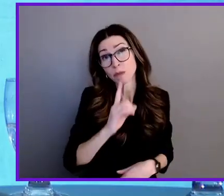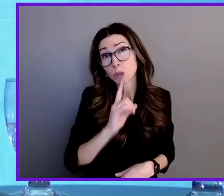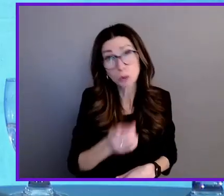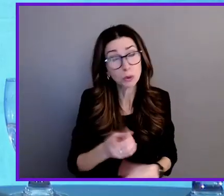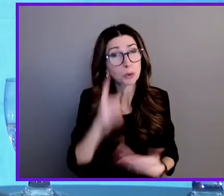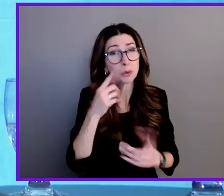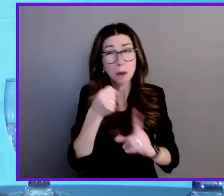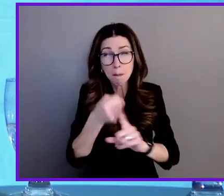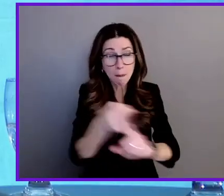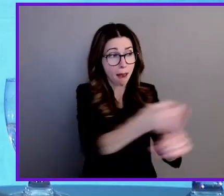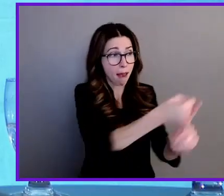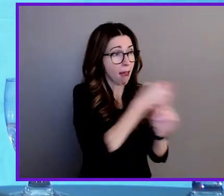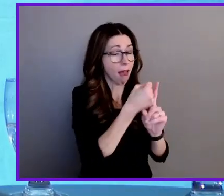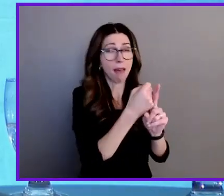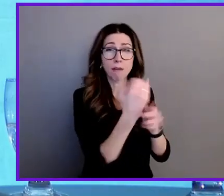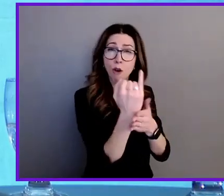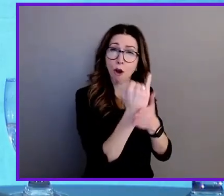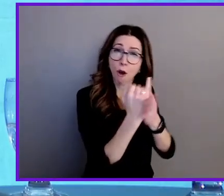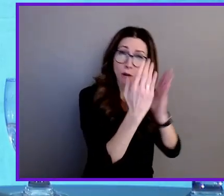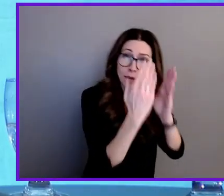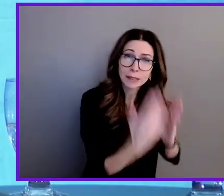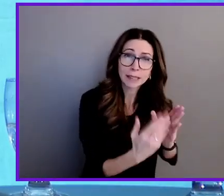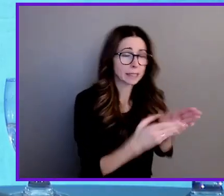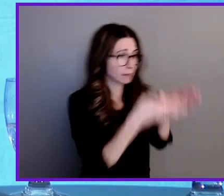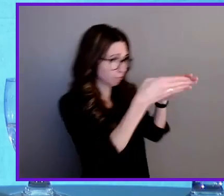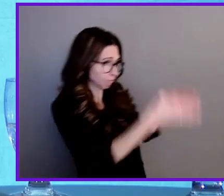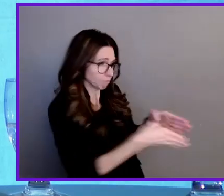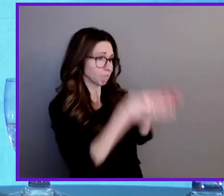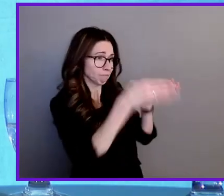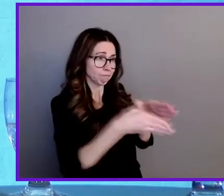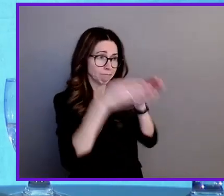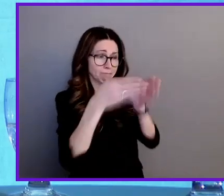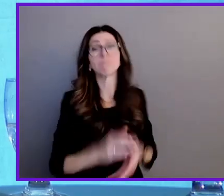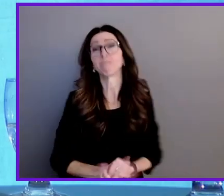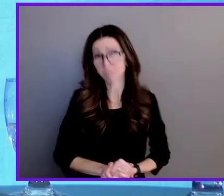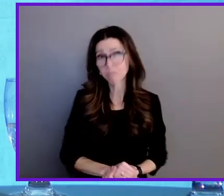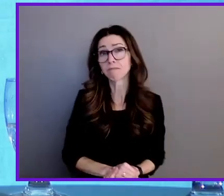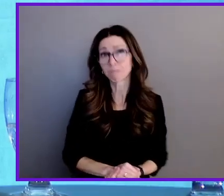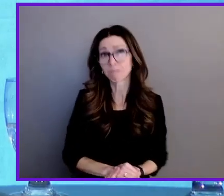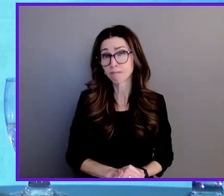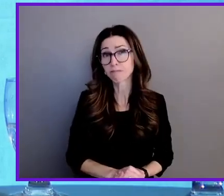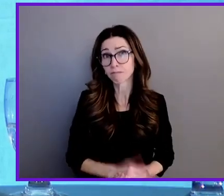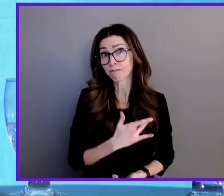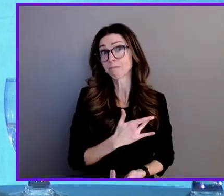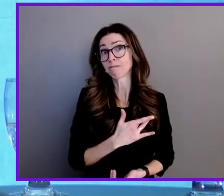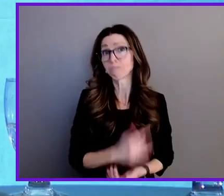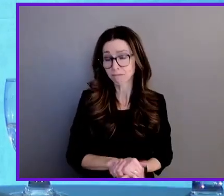the individual artists and it’s uneven across the country.